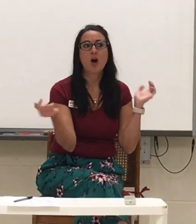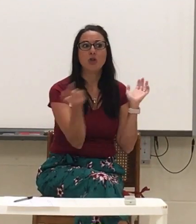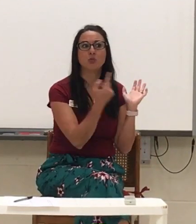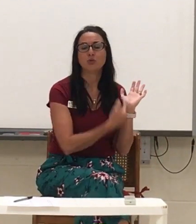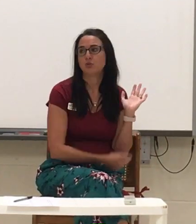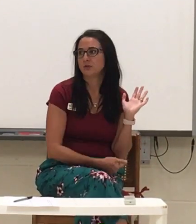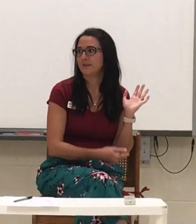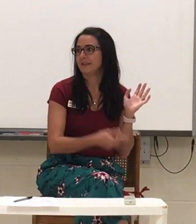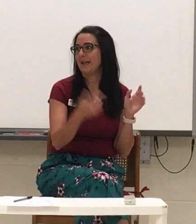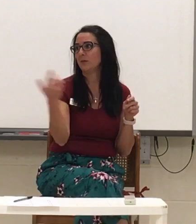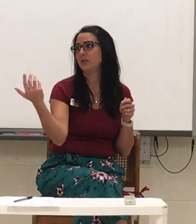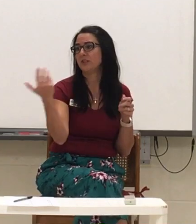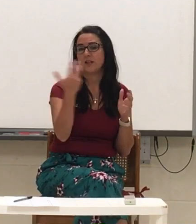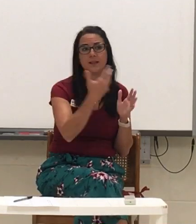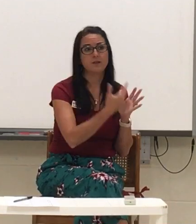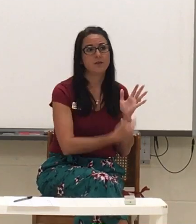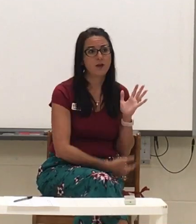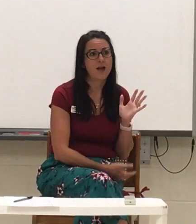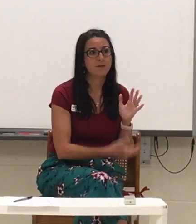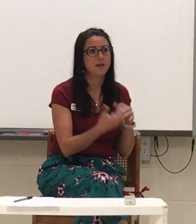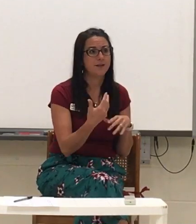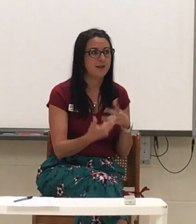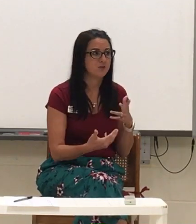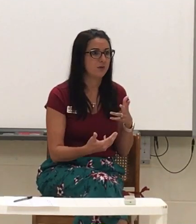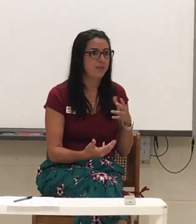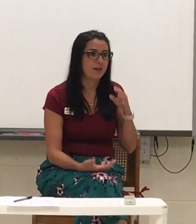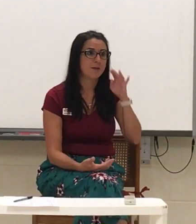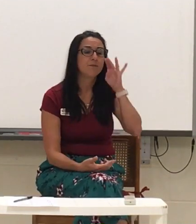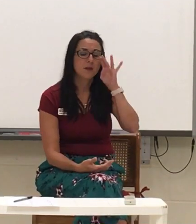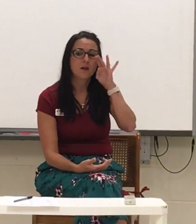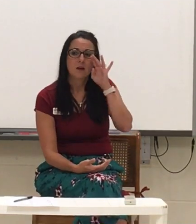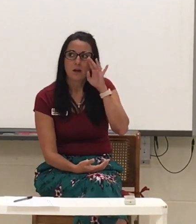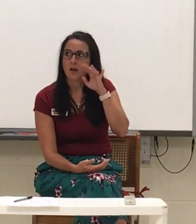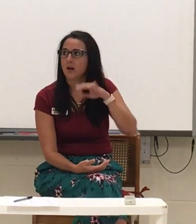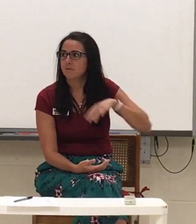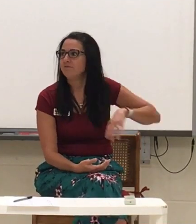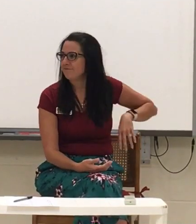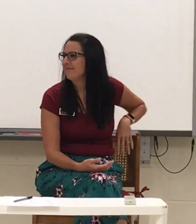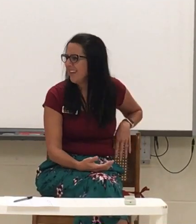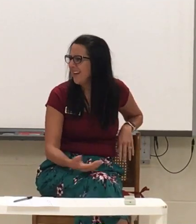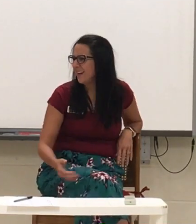all the rules of the language and like the vocabulary and I sort of thing yeah